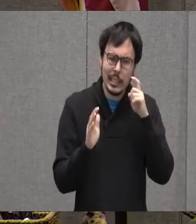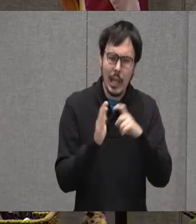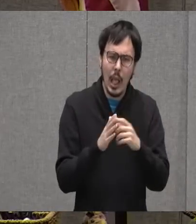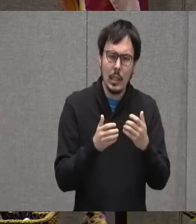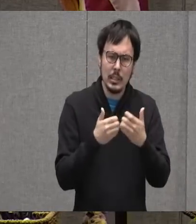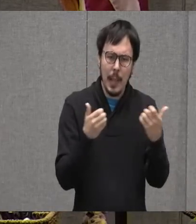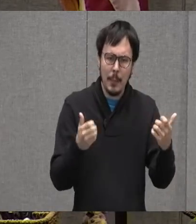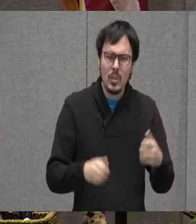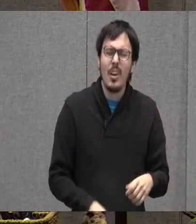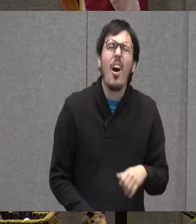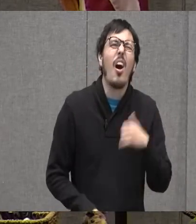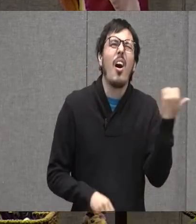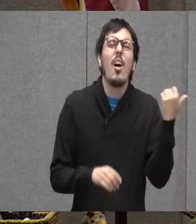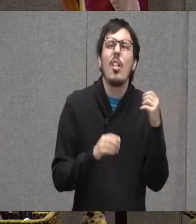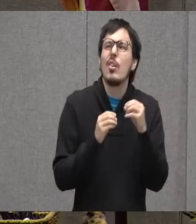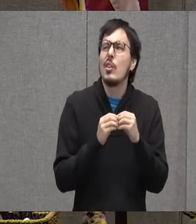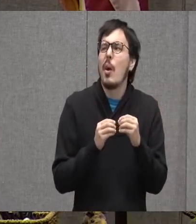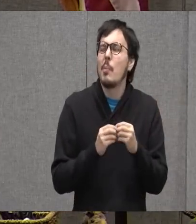How about 14?